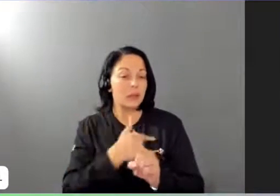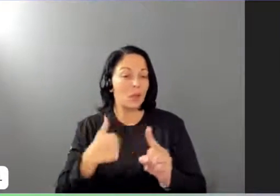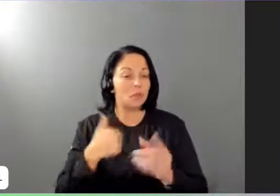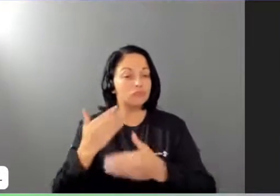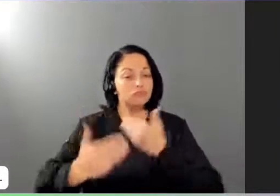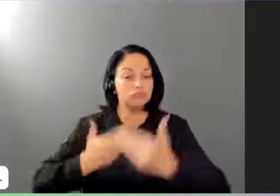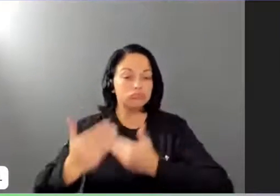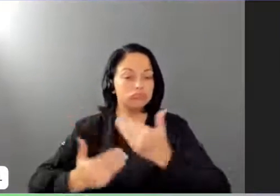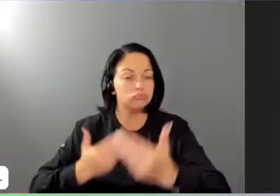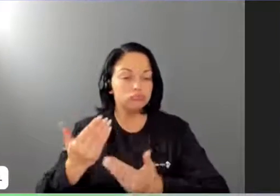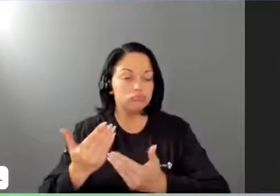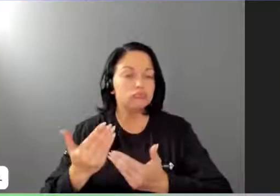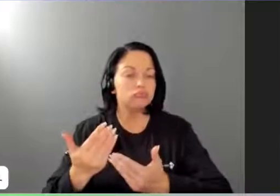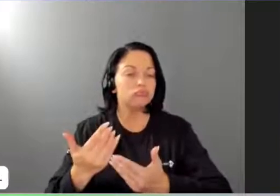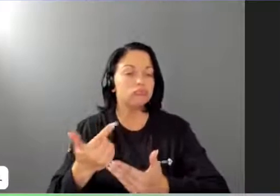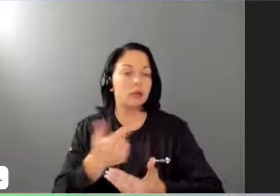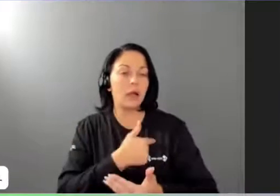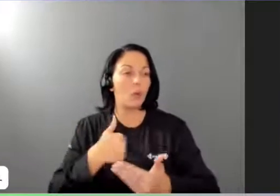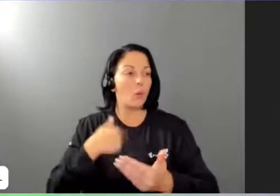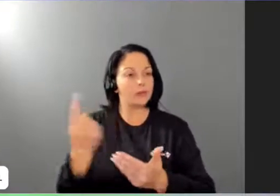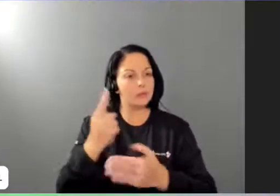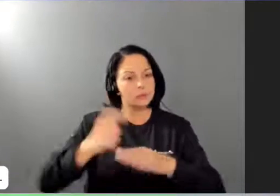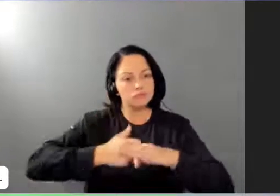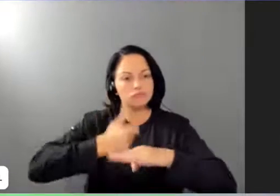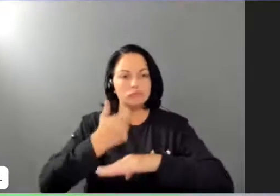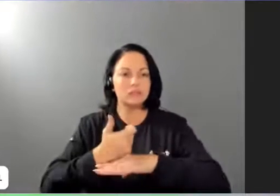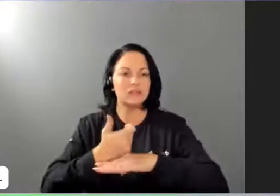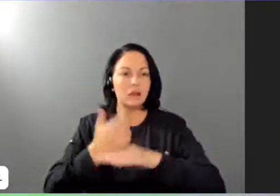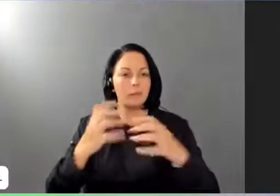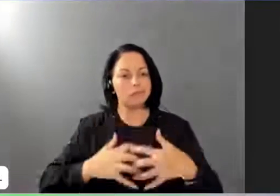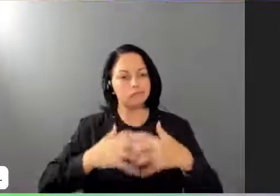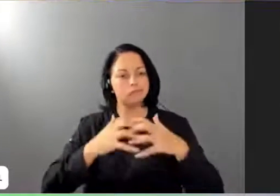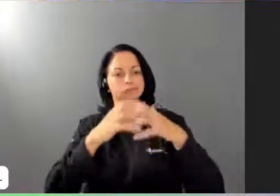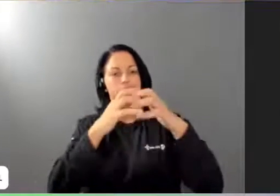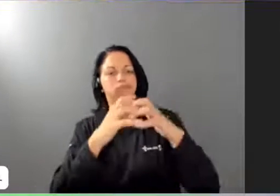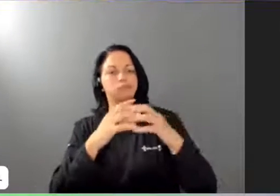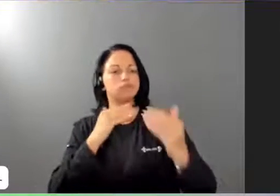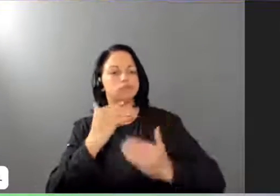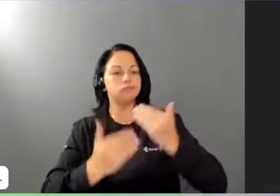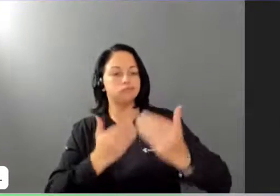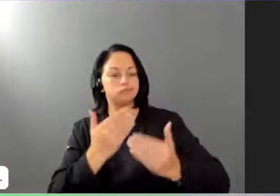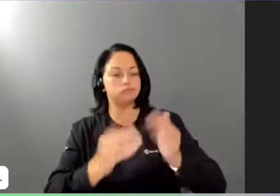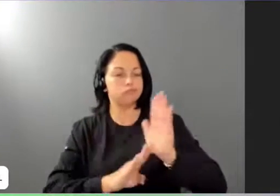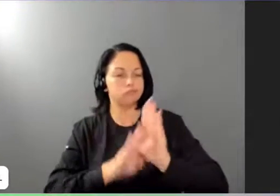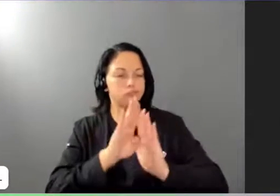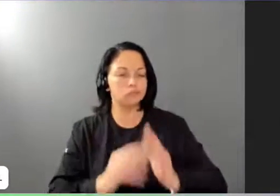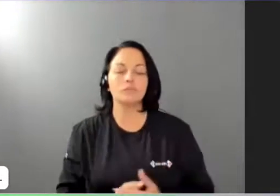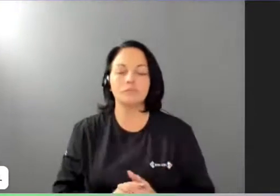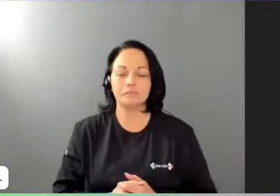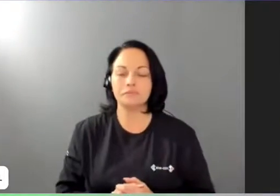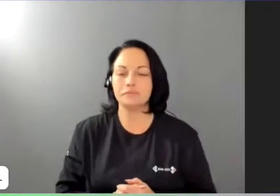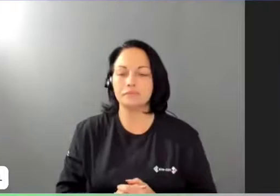not recategorize whether it but it classifieds for an exception or an extension, but that's something we're